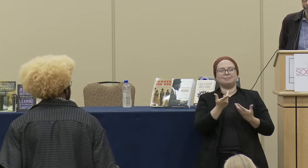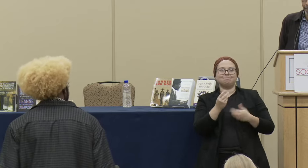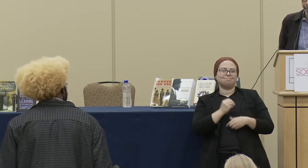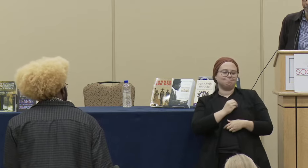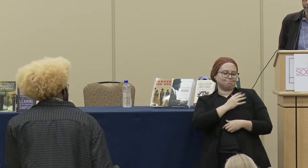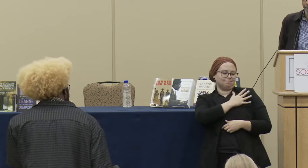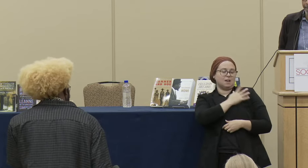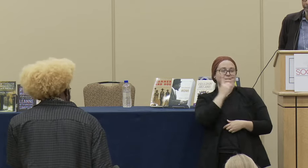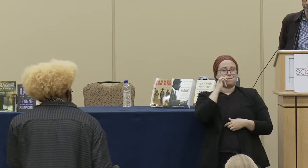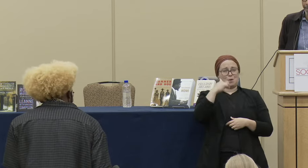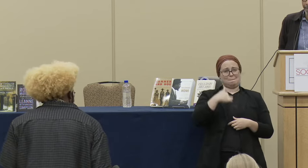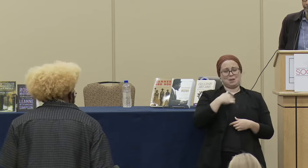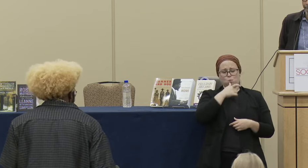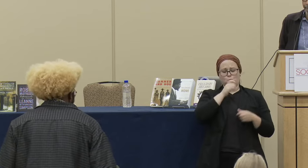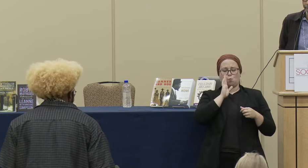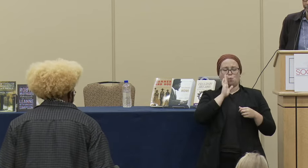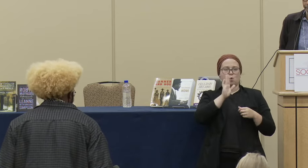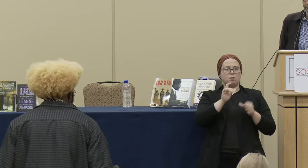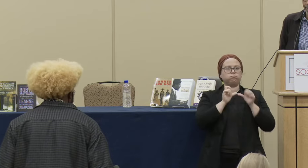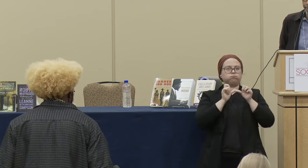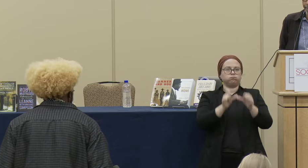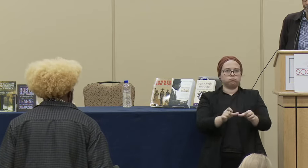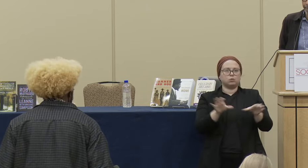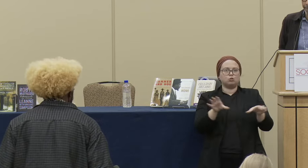to me as a Black socialist, who is going to continue to do this